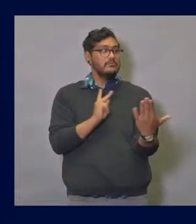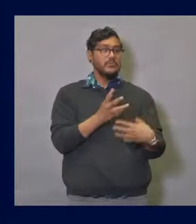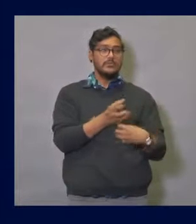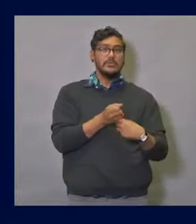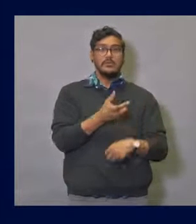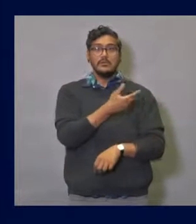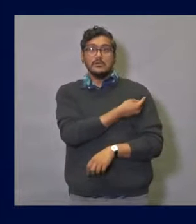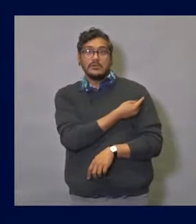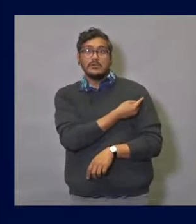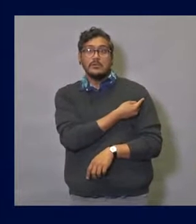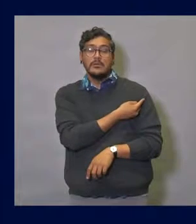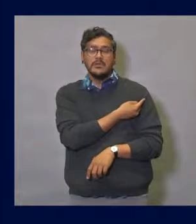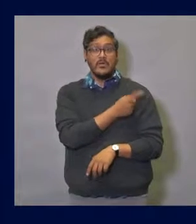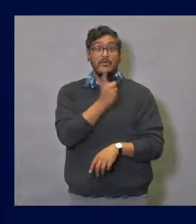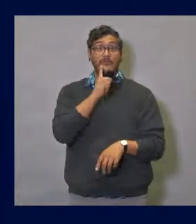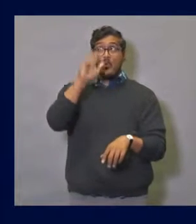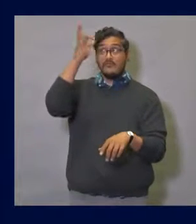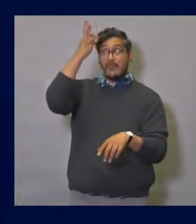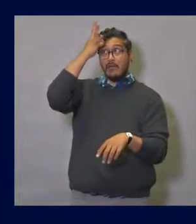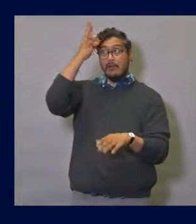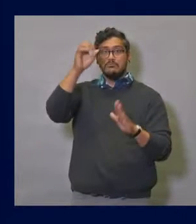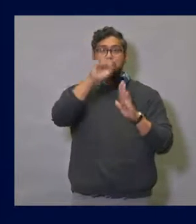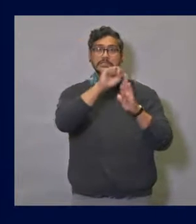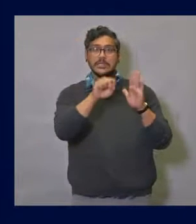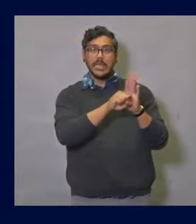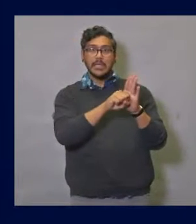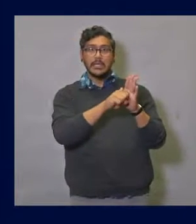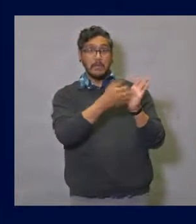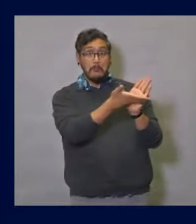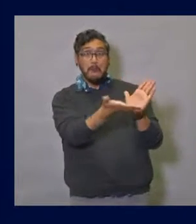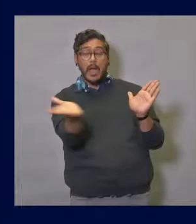ESTE INFORME DE DATOS A NIVEL ESTATAL ES CLAVE PARA QUE EL